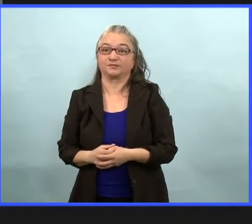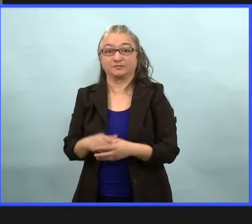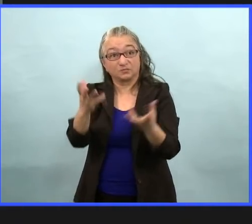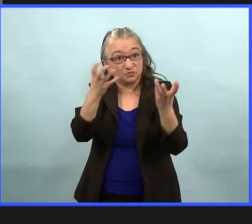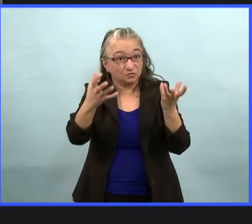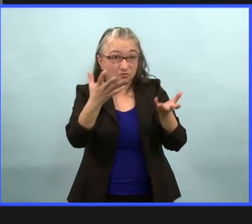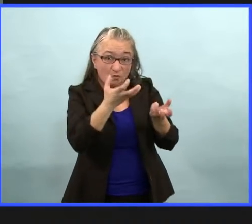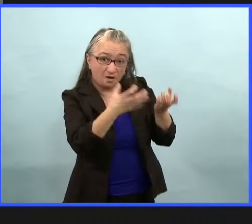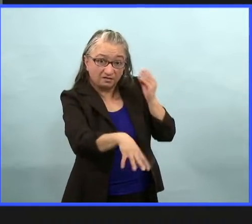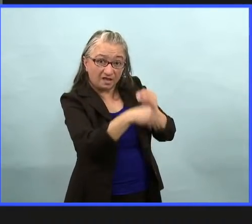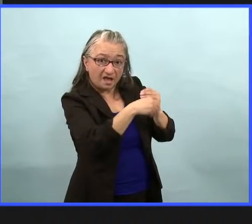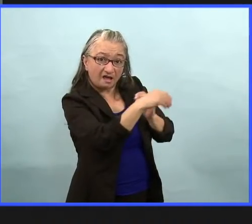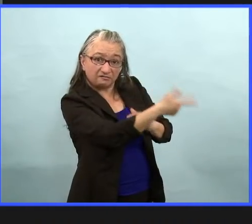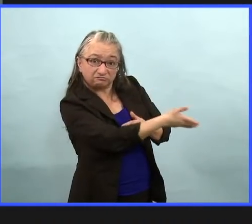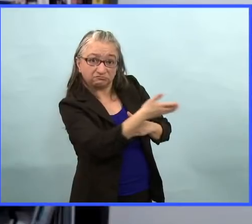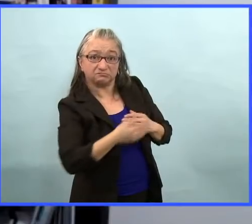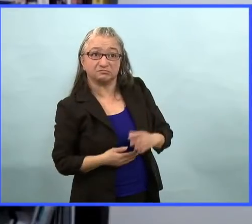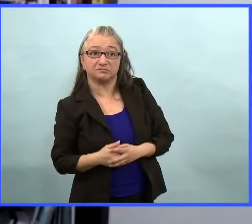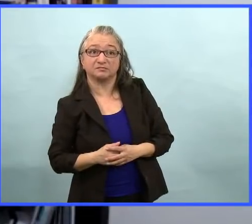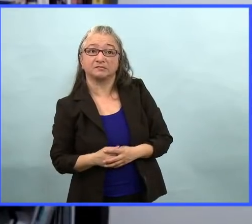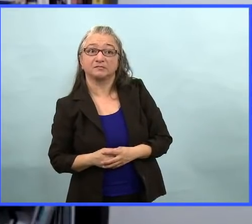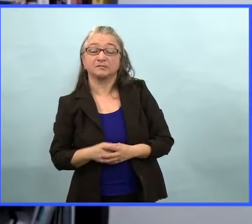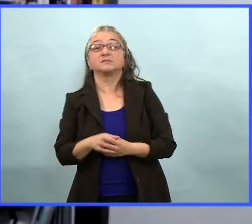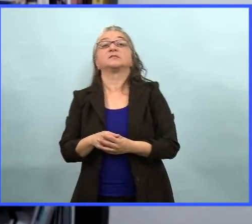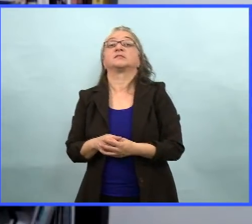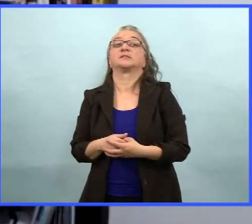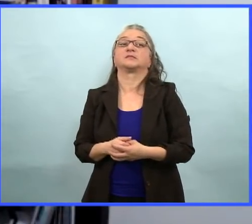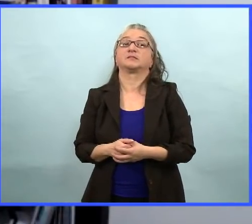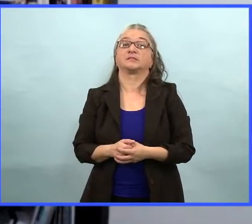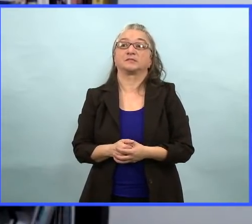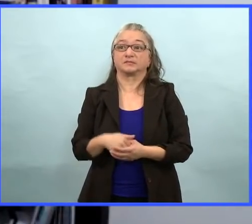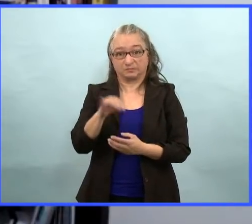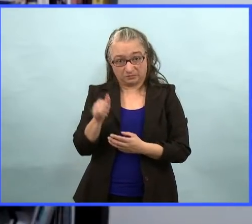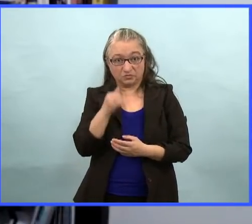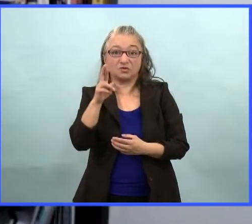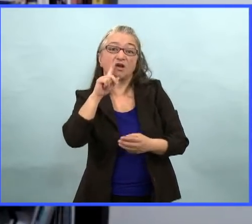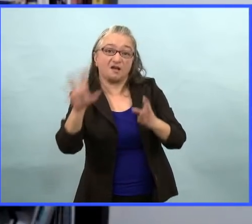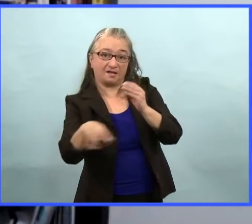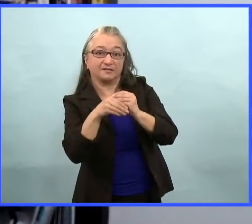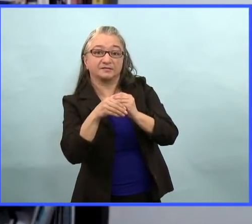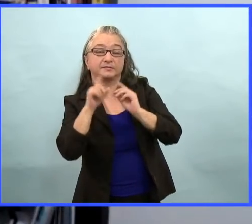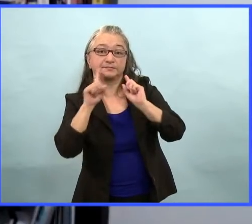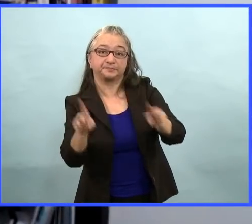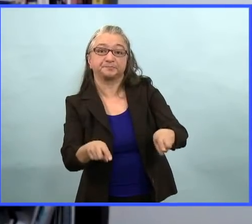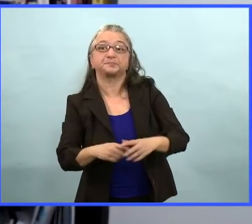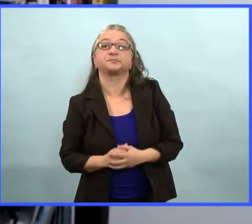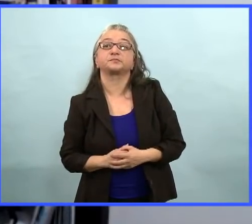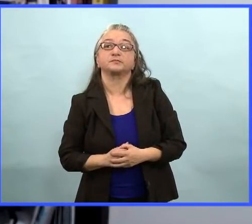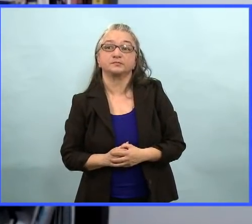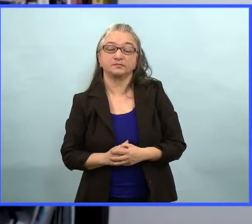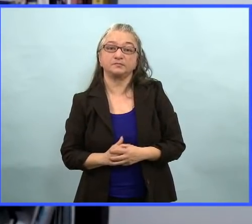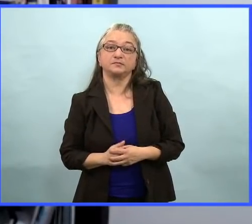yeah thanks for that question i would say um that many of the accessibility things that we did the